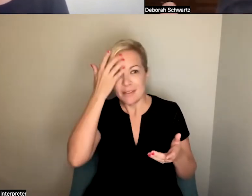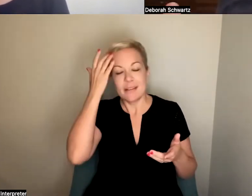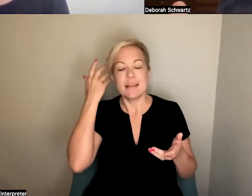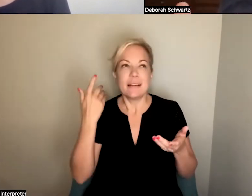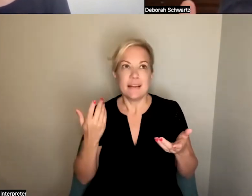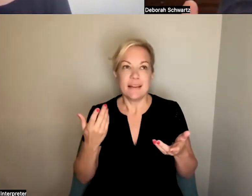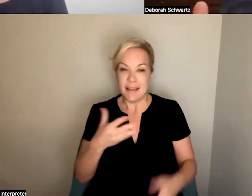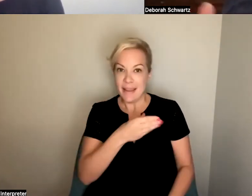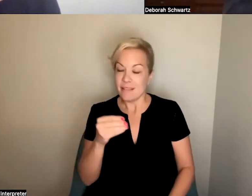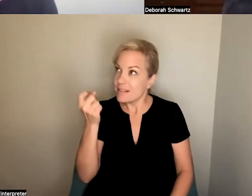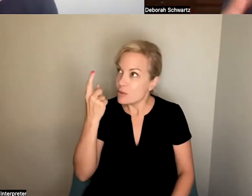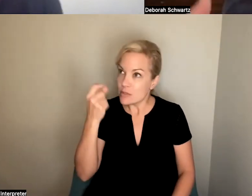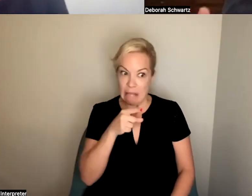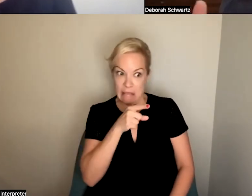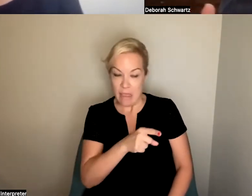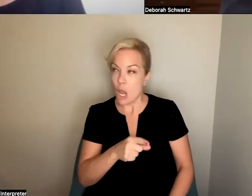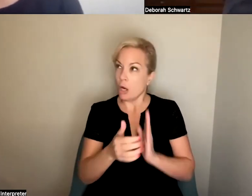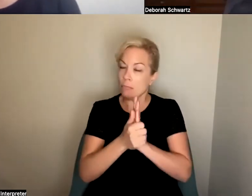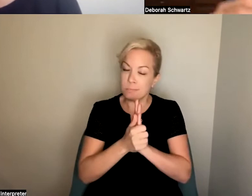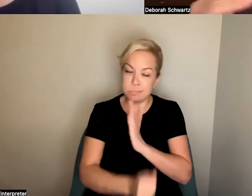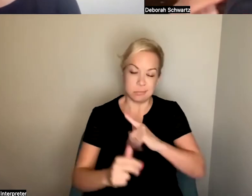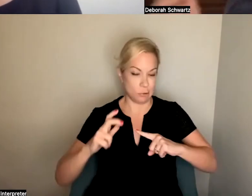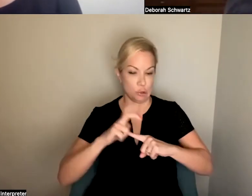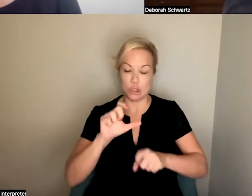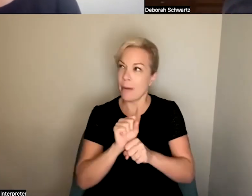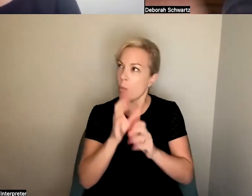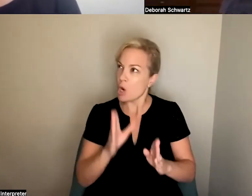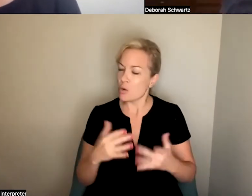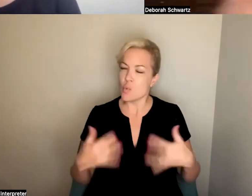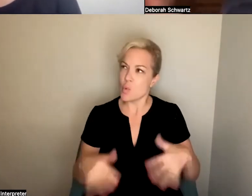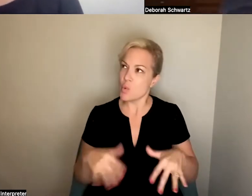attention to these people because they are really talented, and as they said to you at the beginning